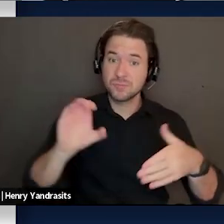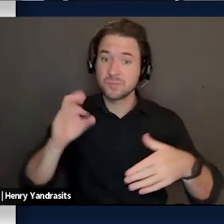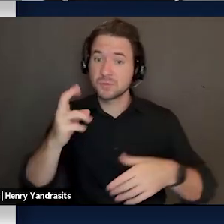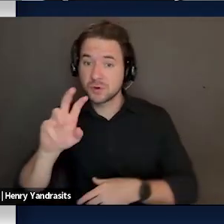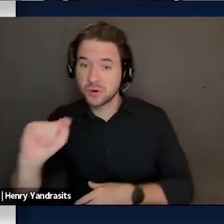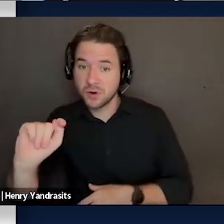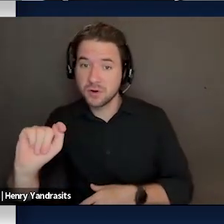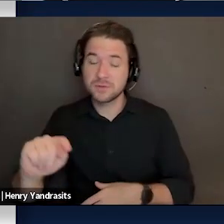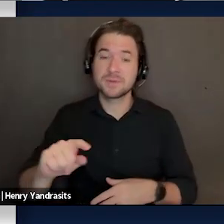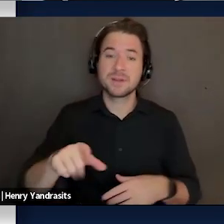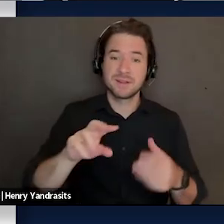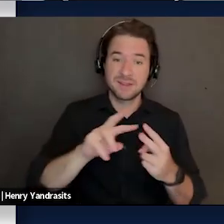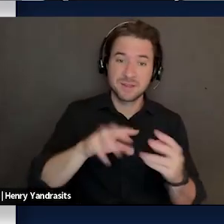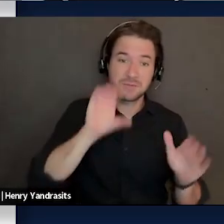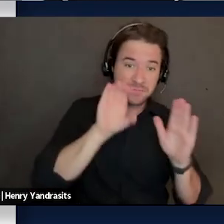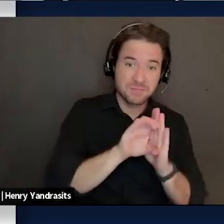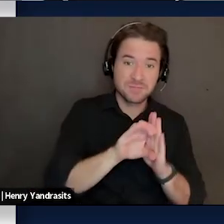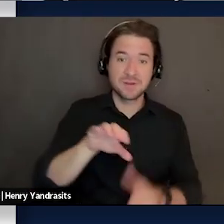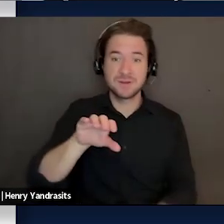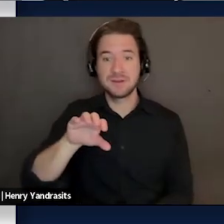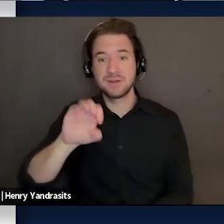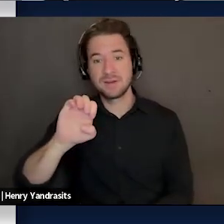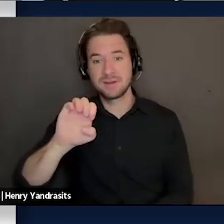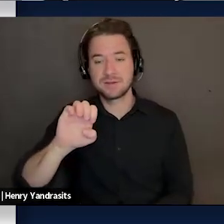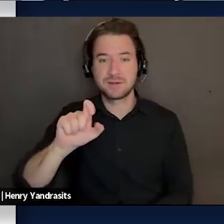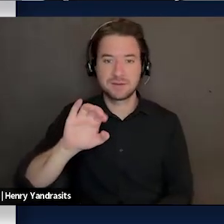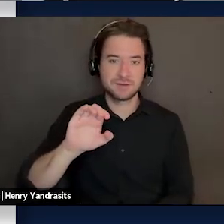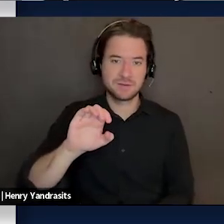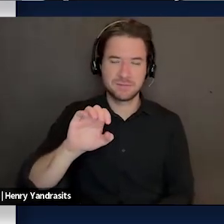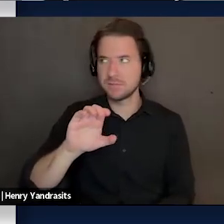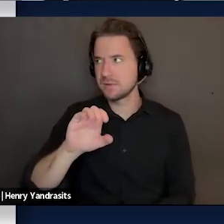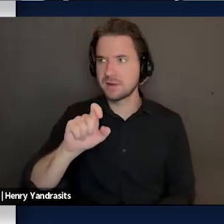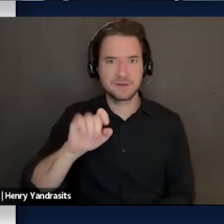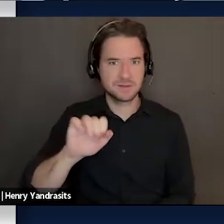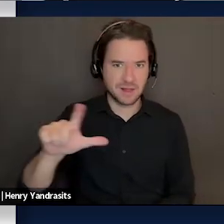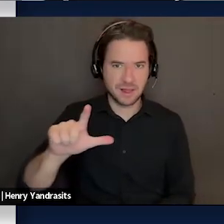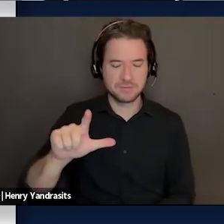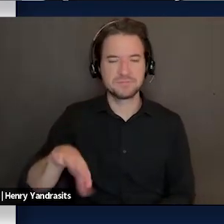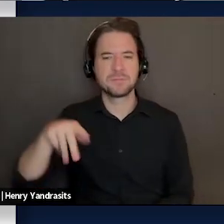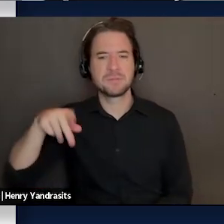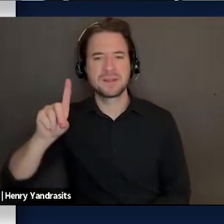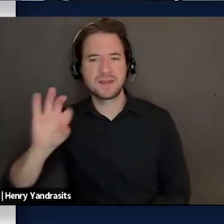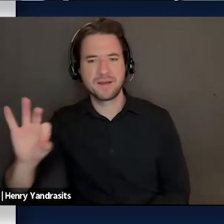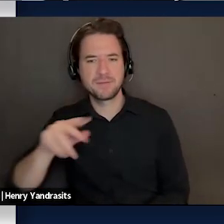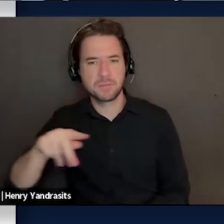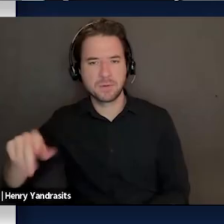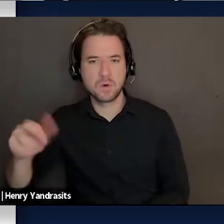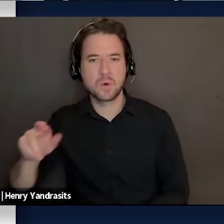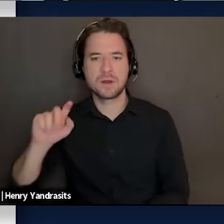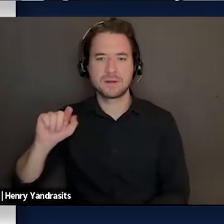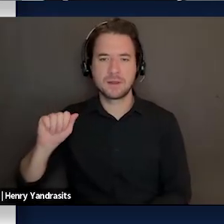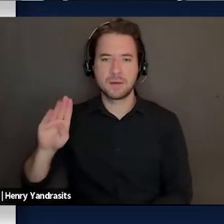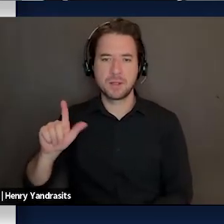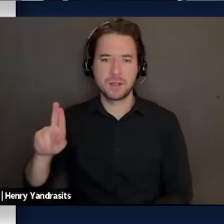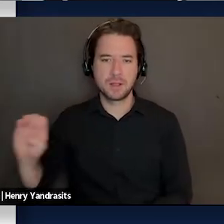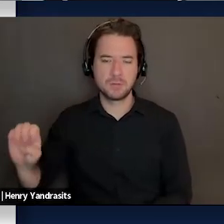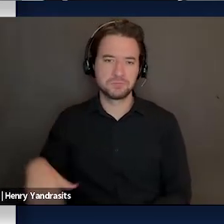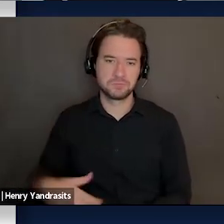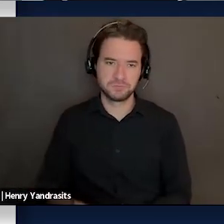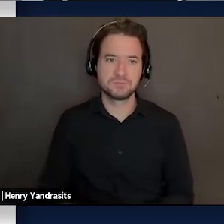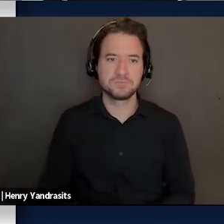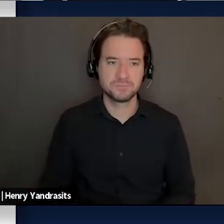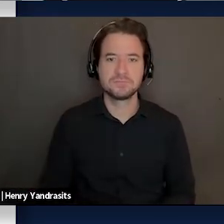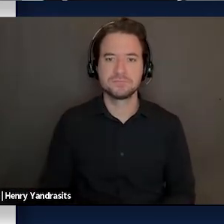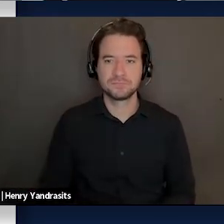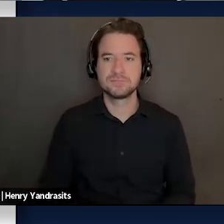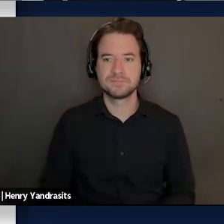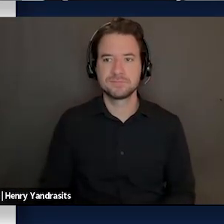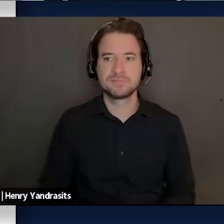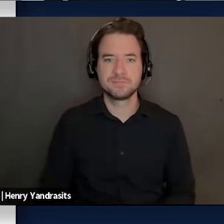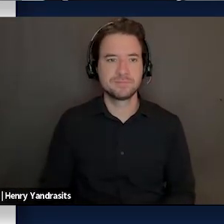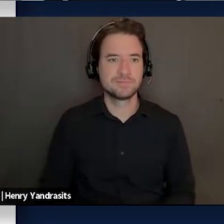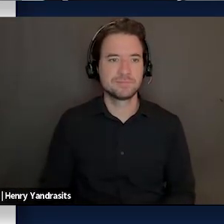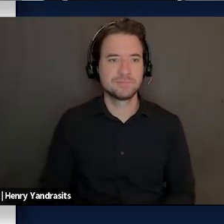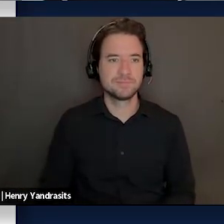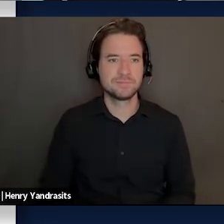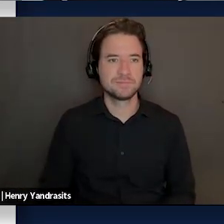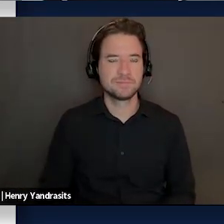an Excel file, a PDF. PowerPoint or a Tableau workbook.